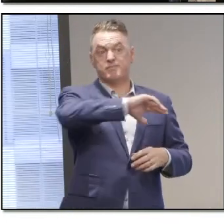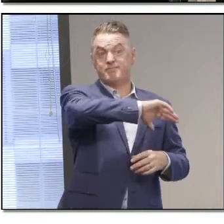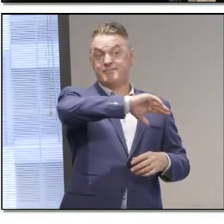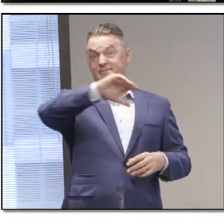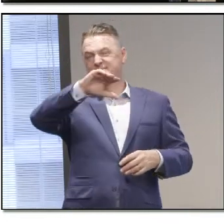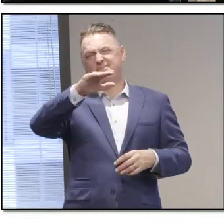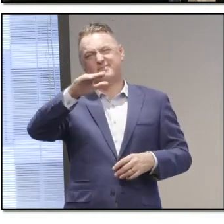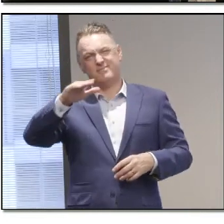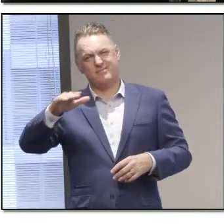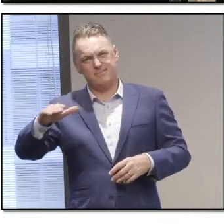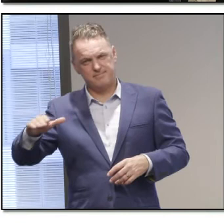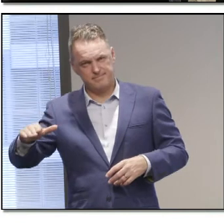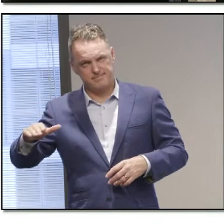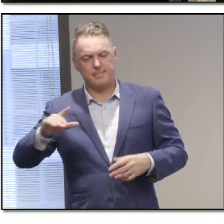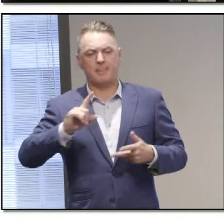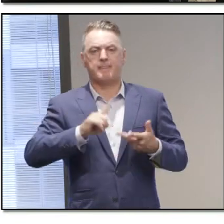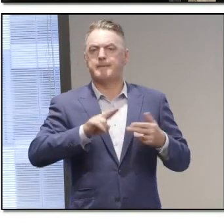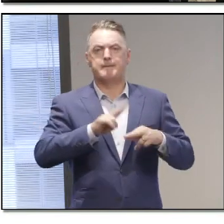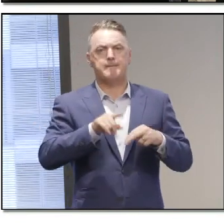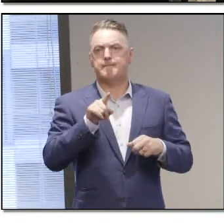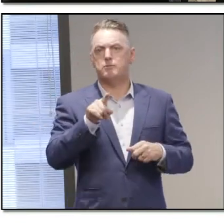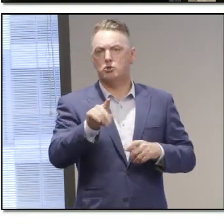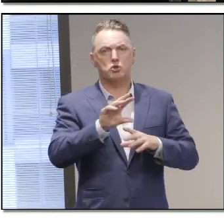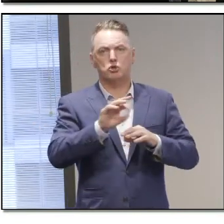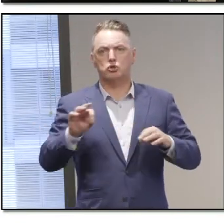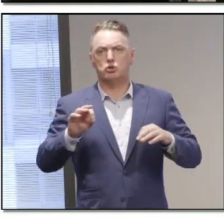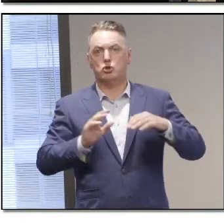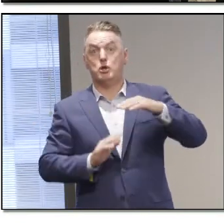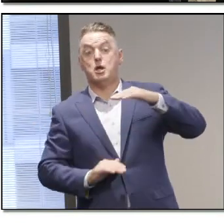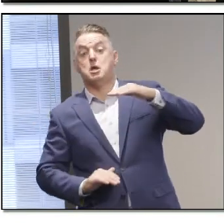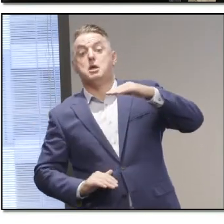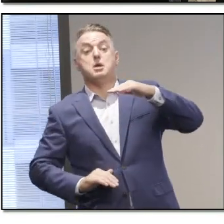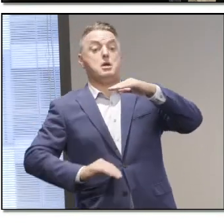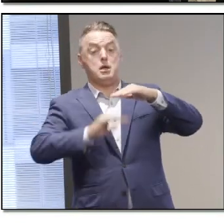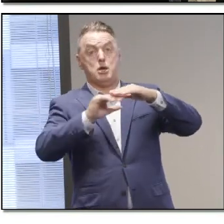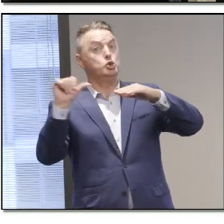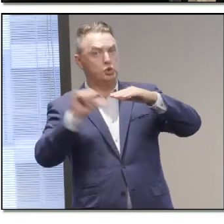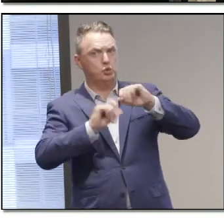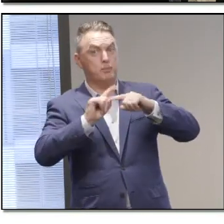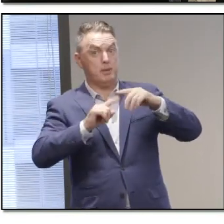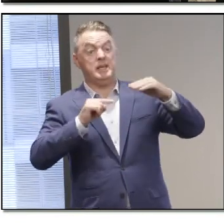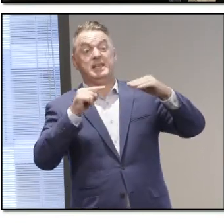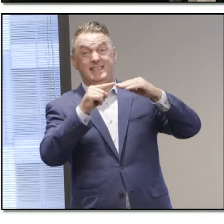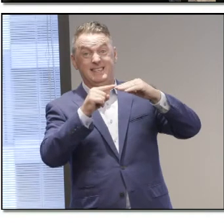If you don't reach what your lung function should be, your rate of decline will bring